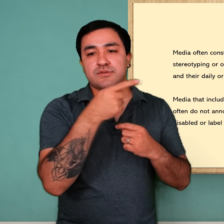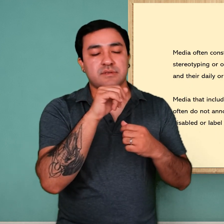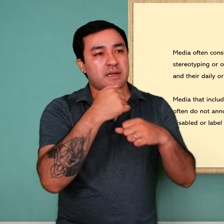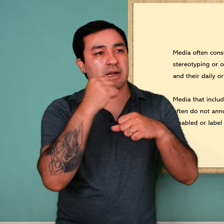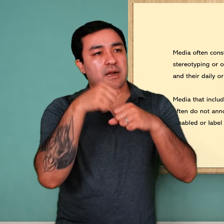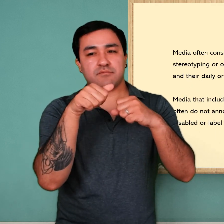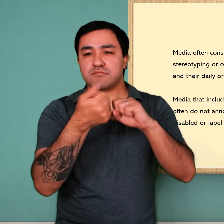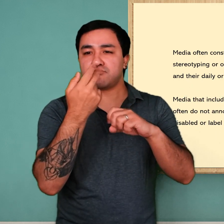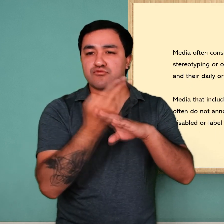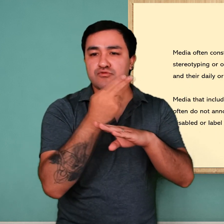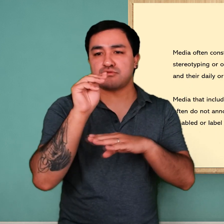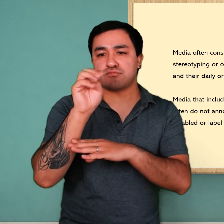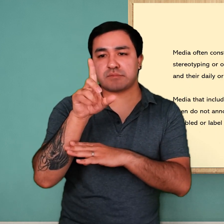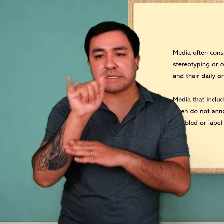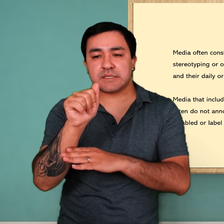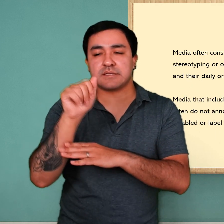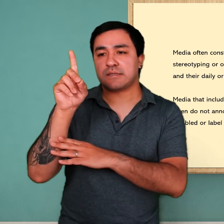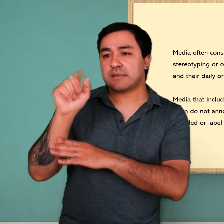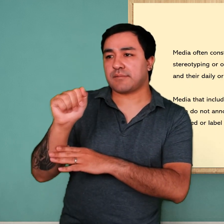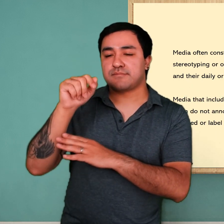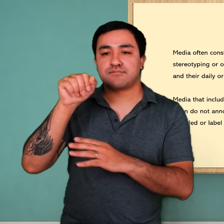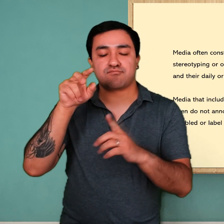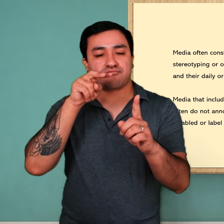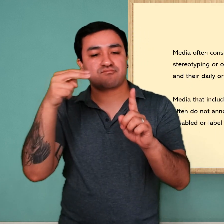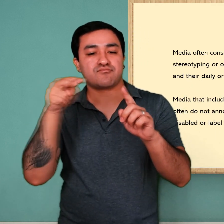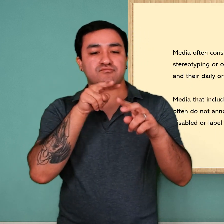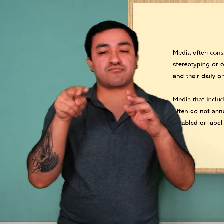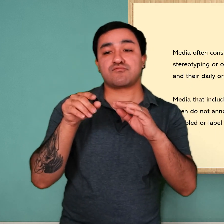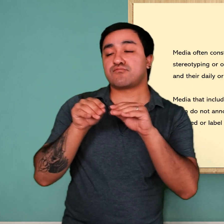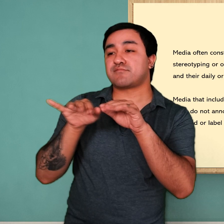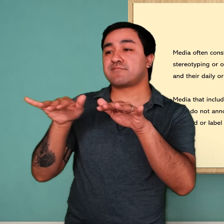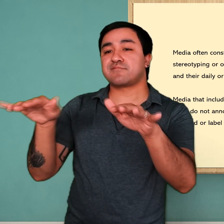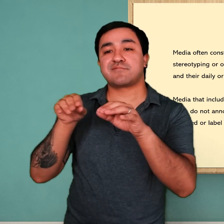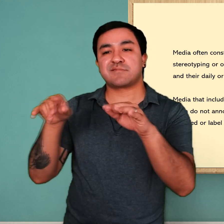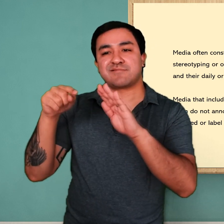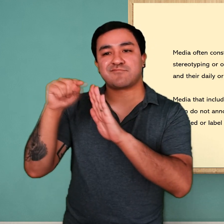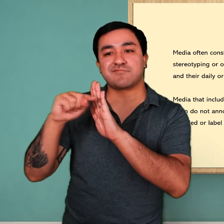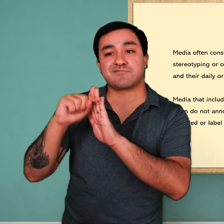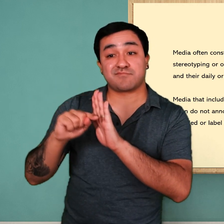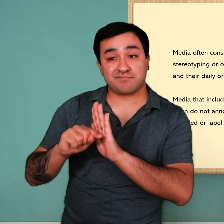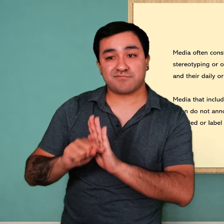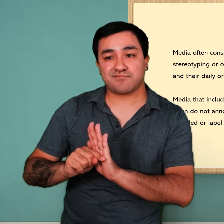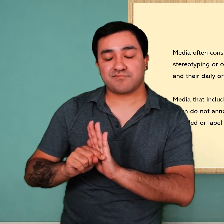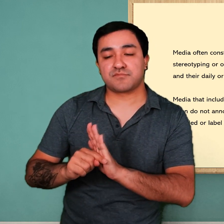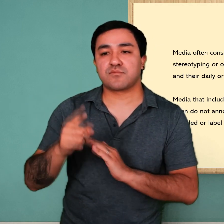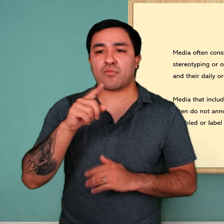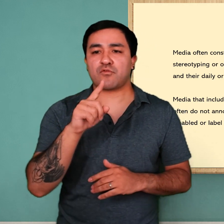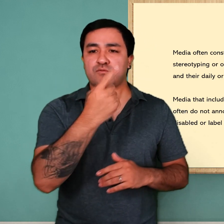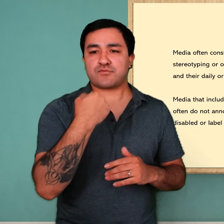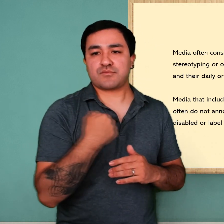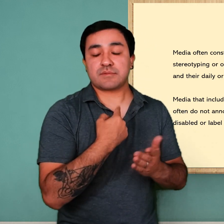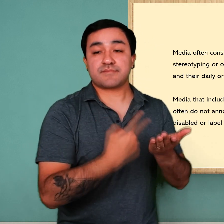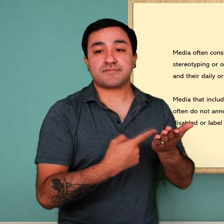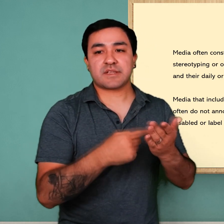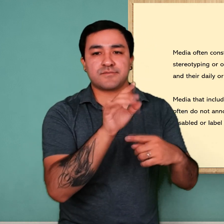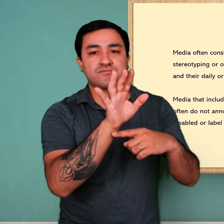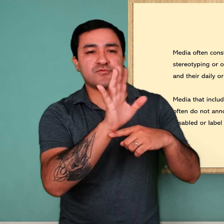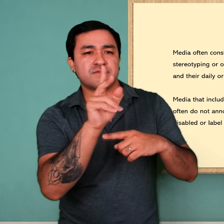the media. Now the term media is a broad word. We will first discuss media as in movies, TV shows,